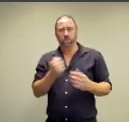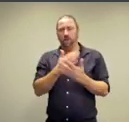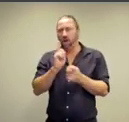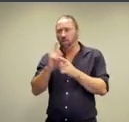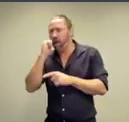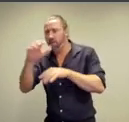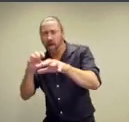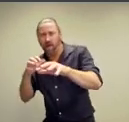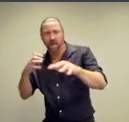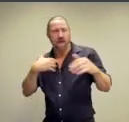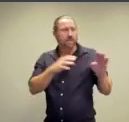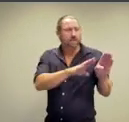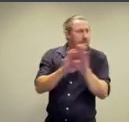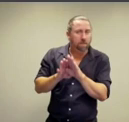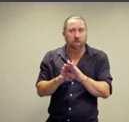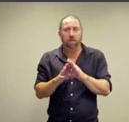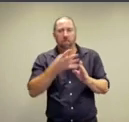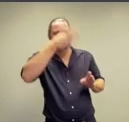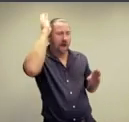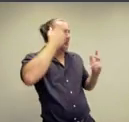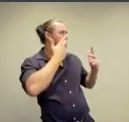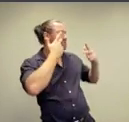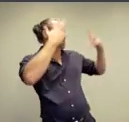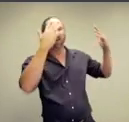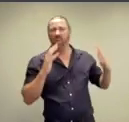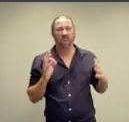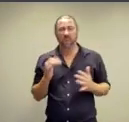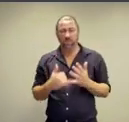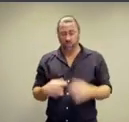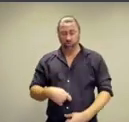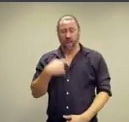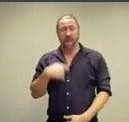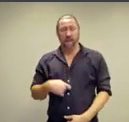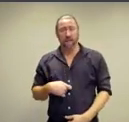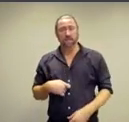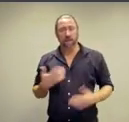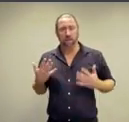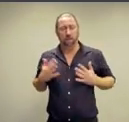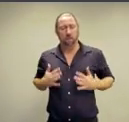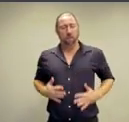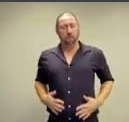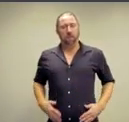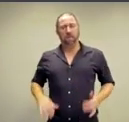justification. So it's no longer really about utility and protection,